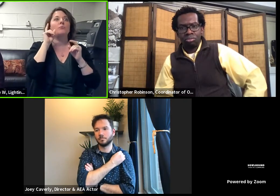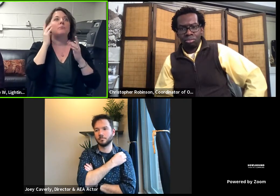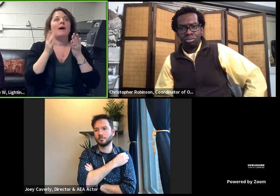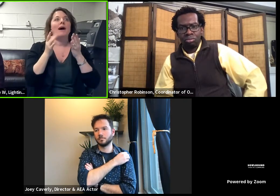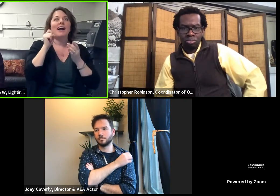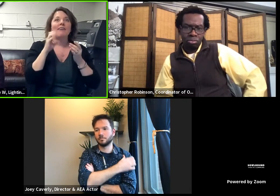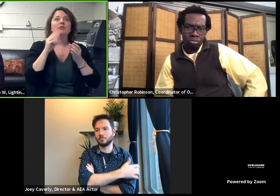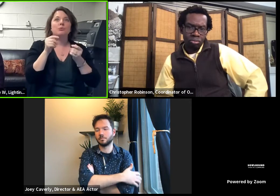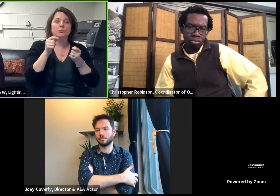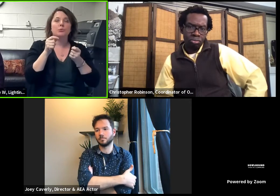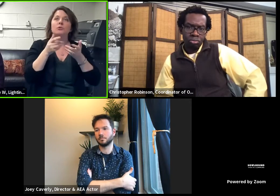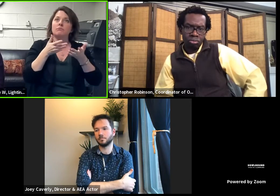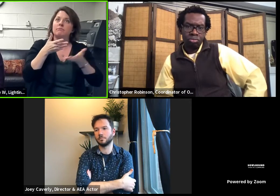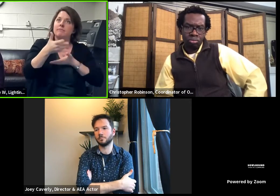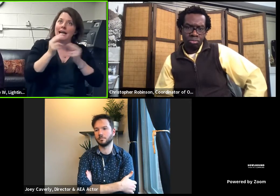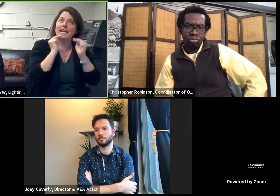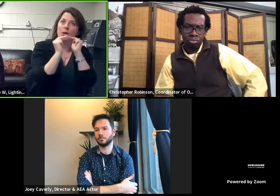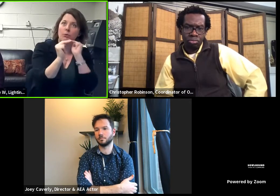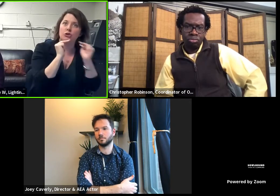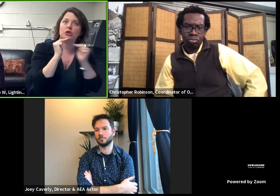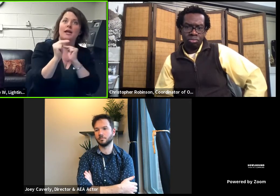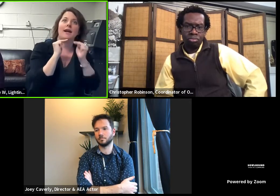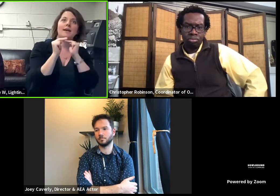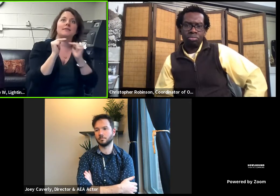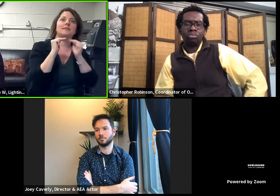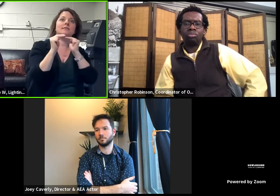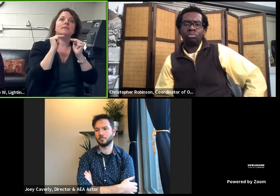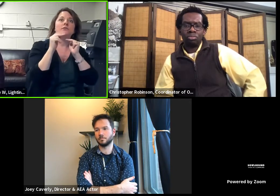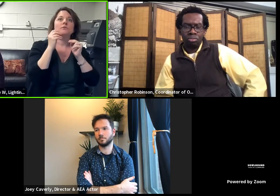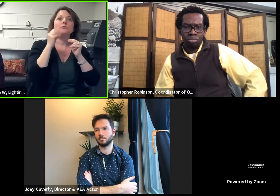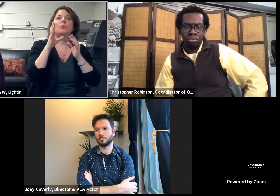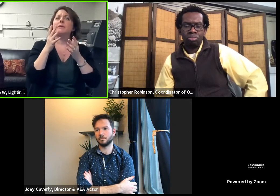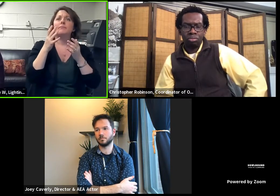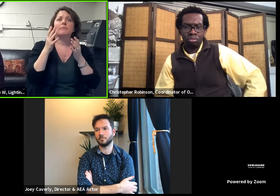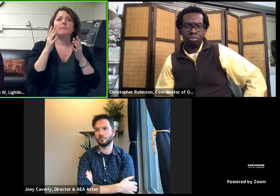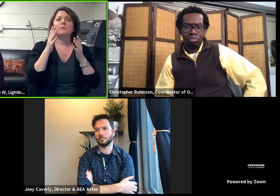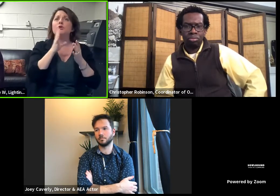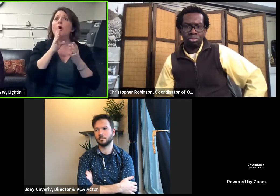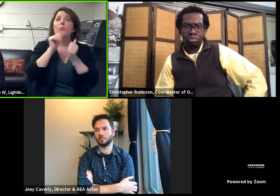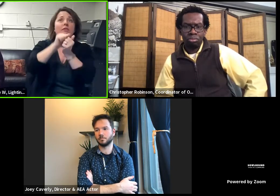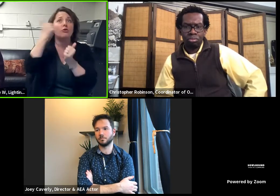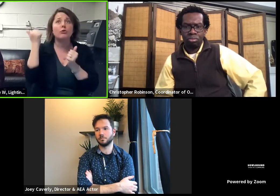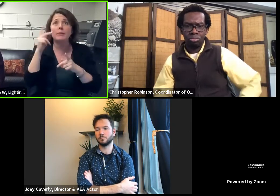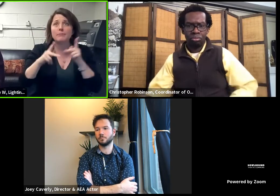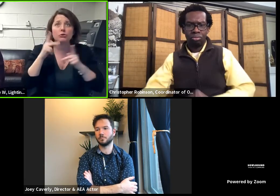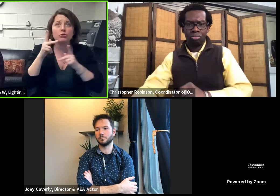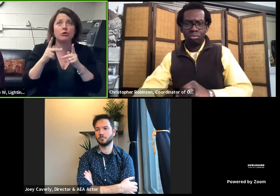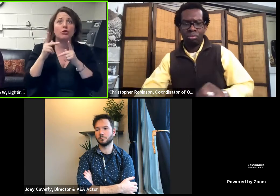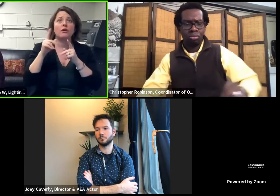It's never cut and dry. And some other places are really cut and dry, but it's often time there's negotiations that are gonna be involved.